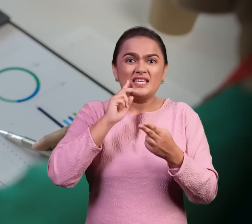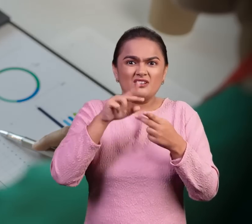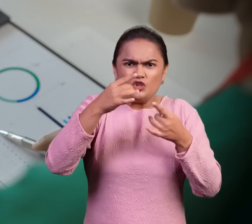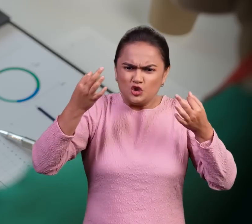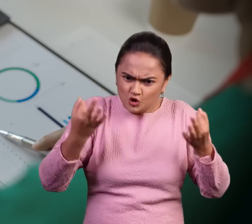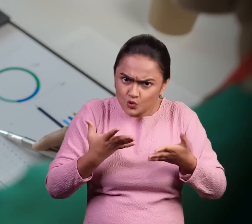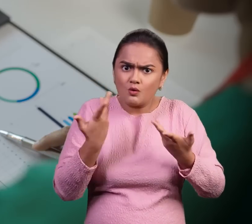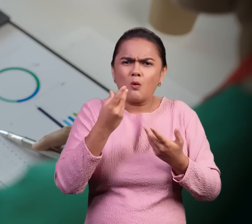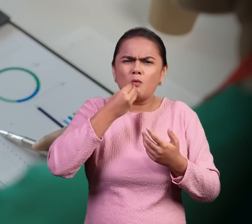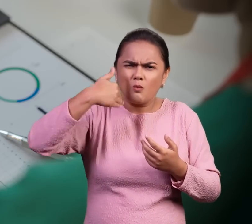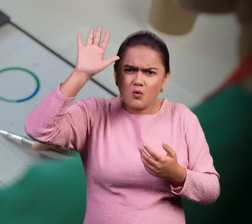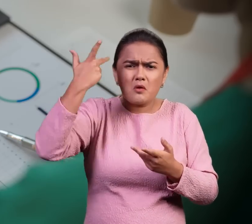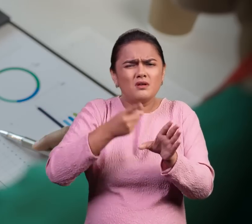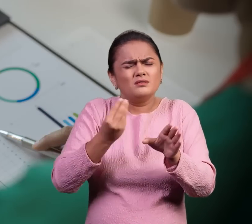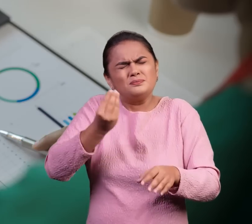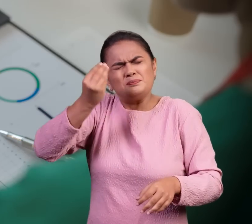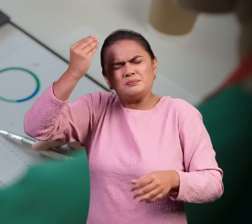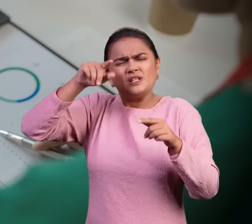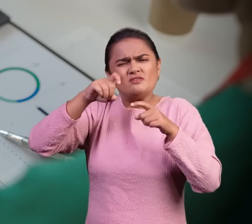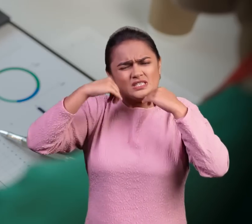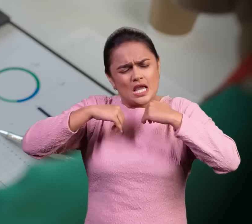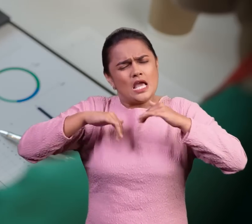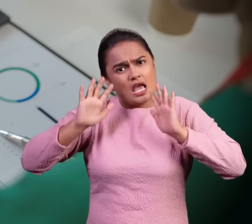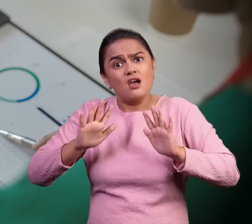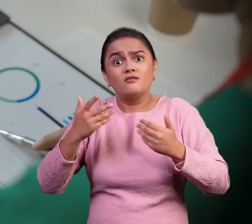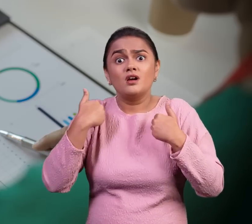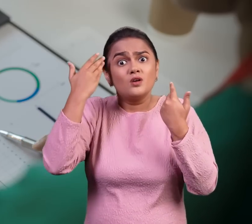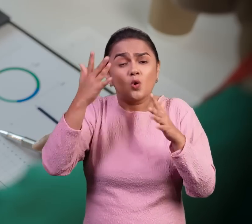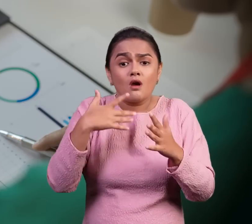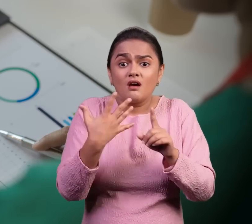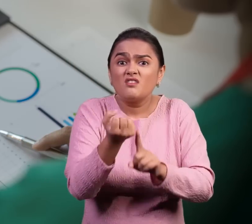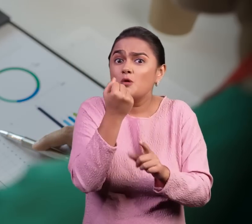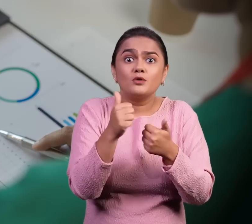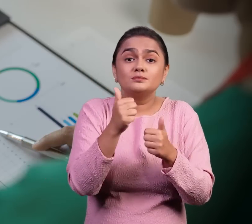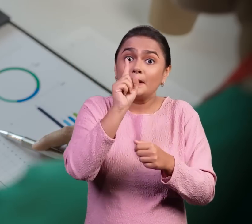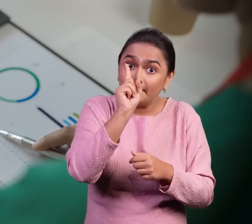We cannot determine whether you are newly infected with HIV or if it is an old infection.